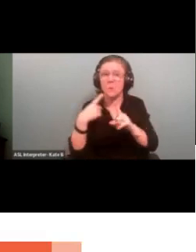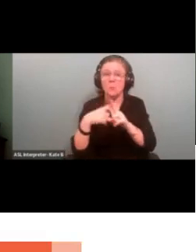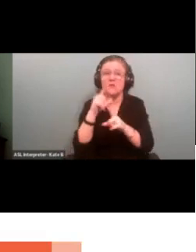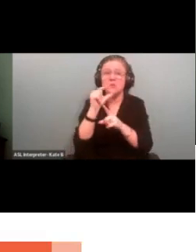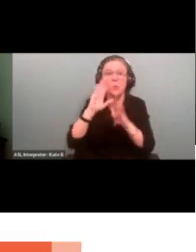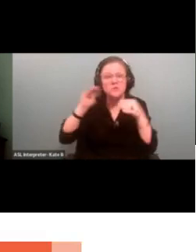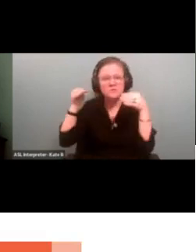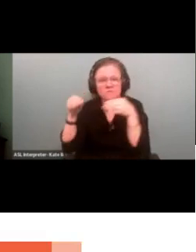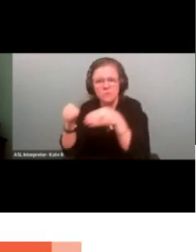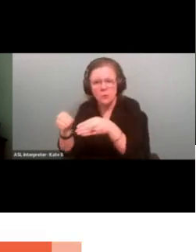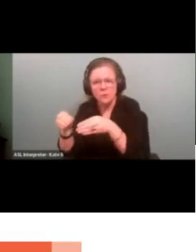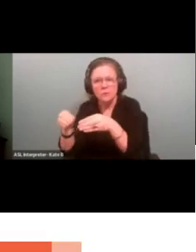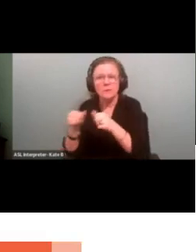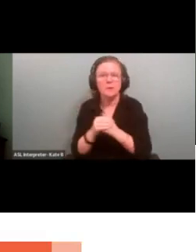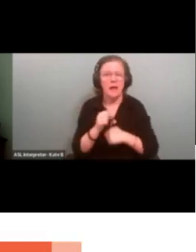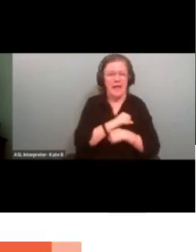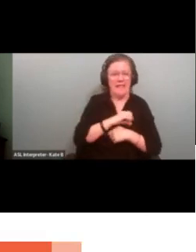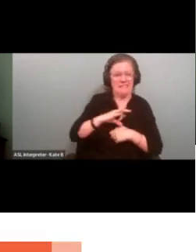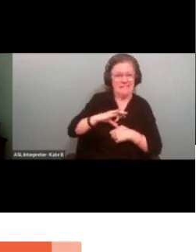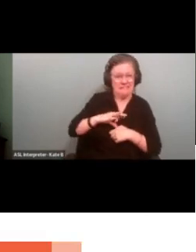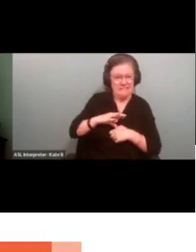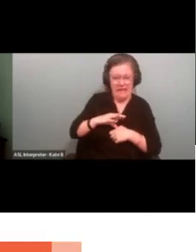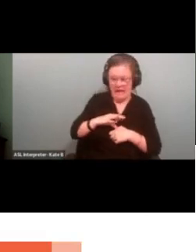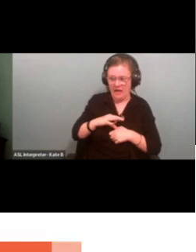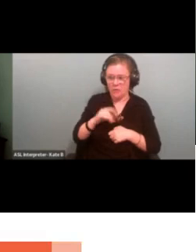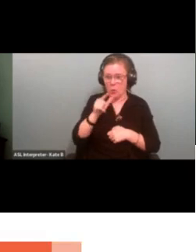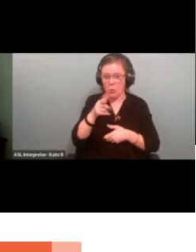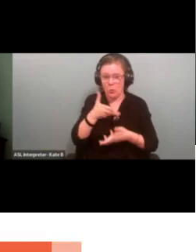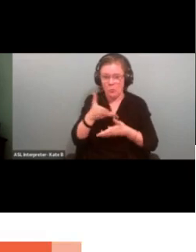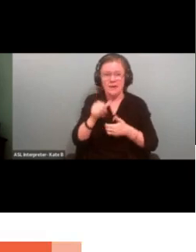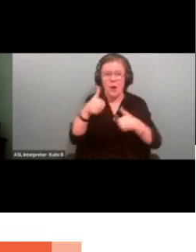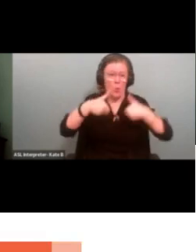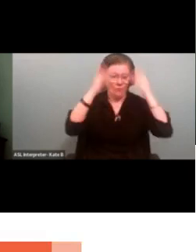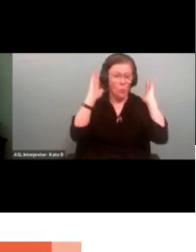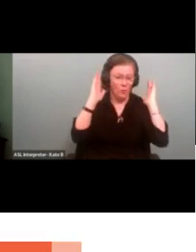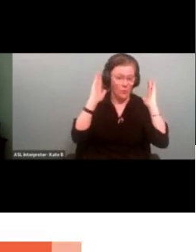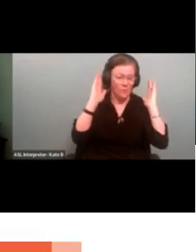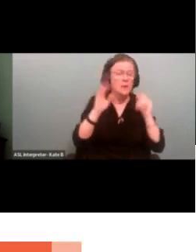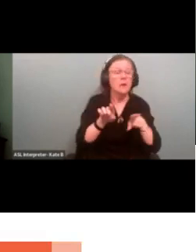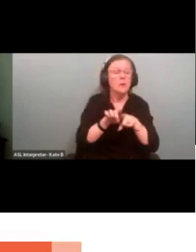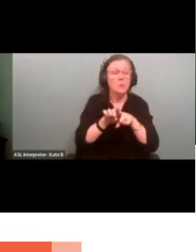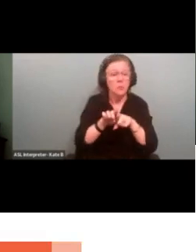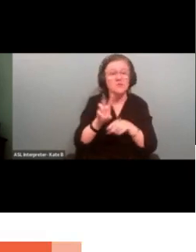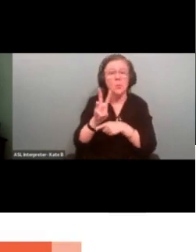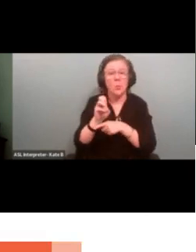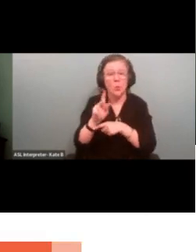have low staffing ratios, and that Workforce Development Support is available, very, very